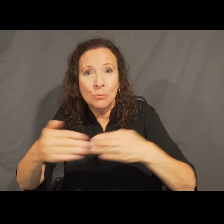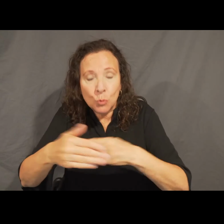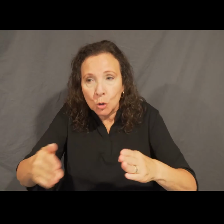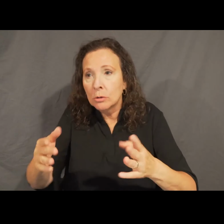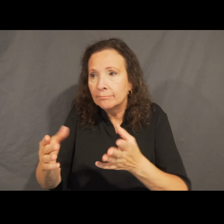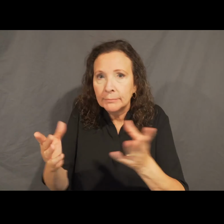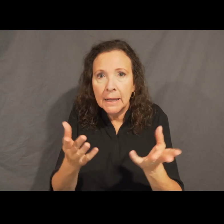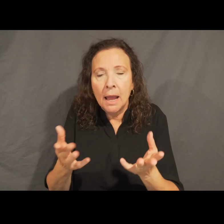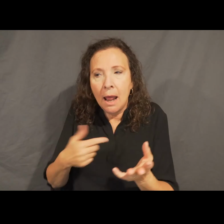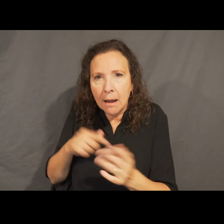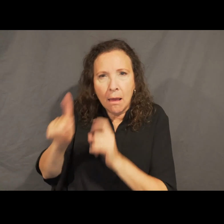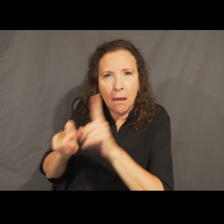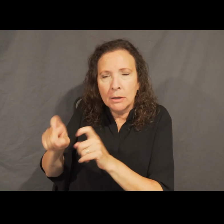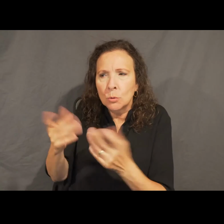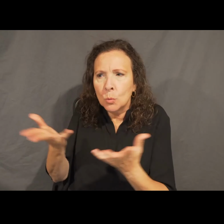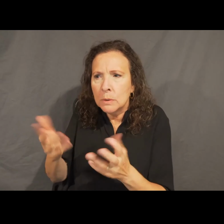them. The challenge that they were running into.